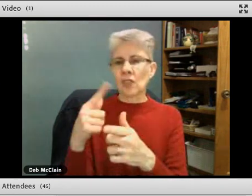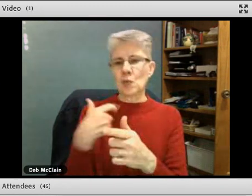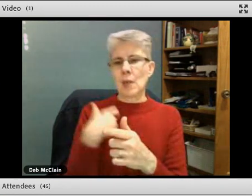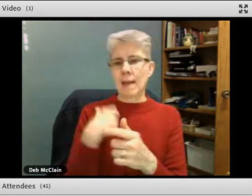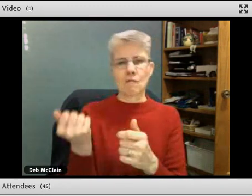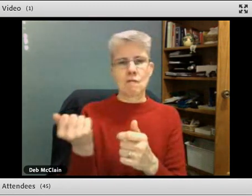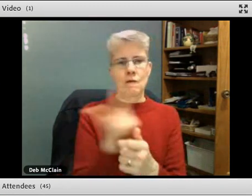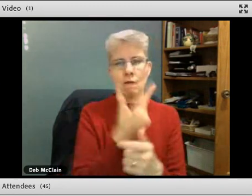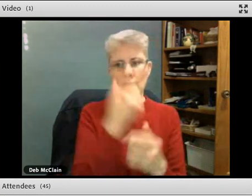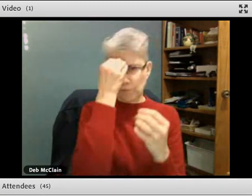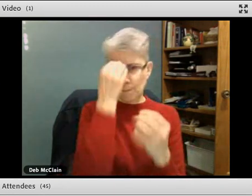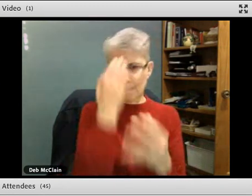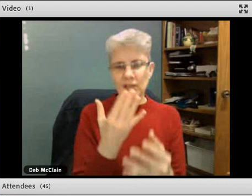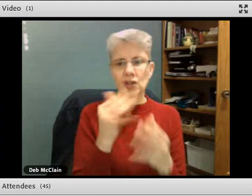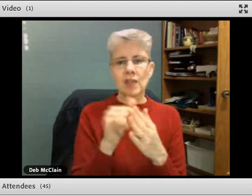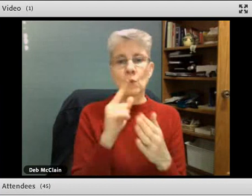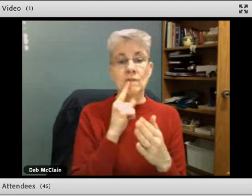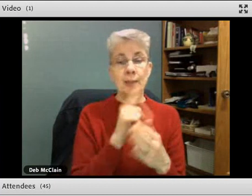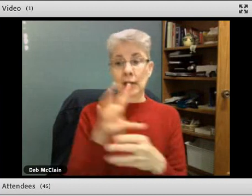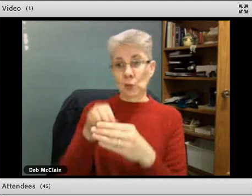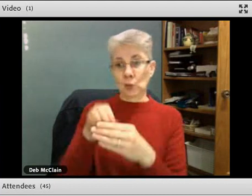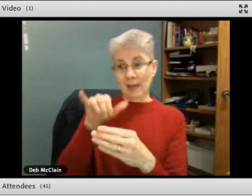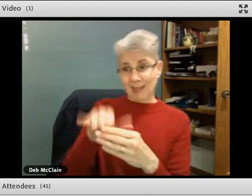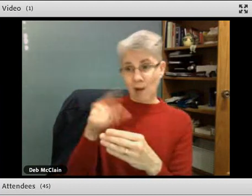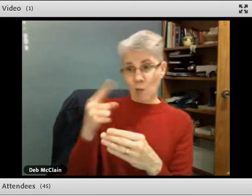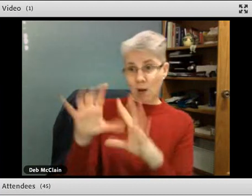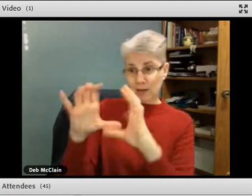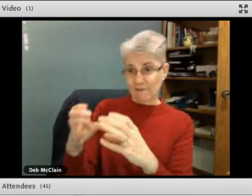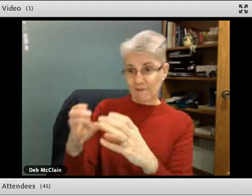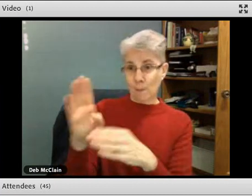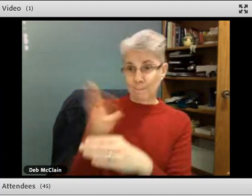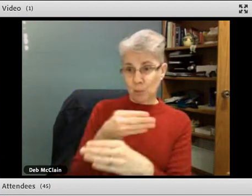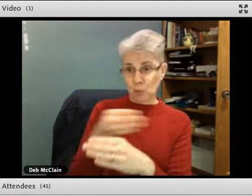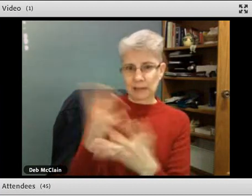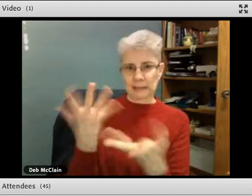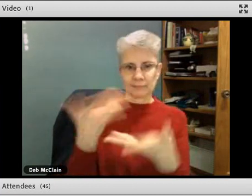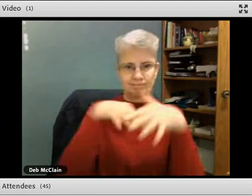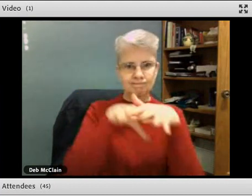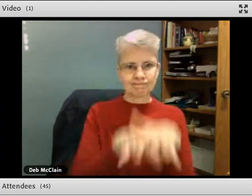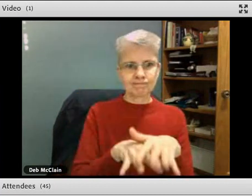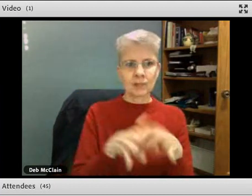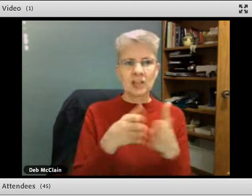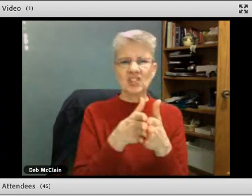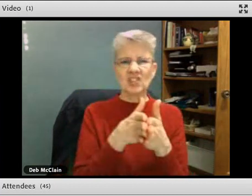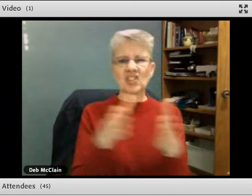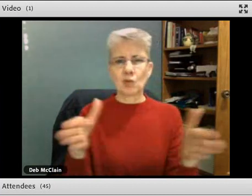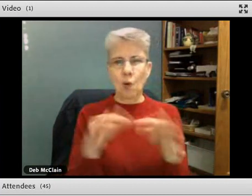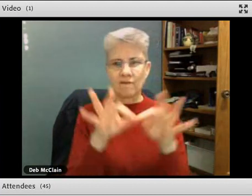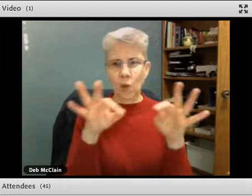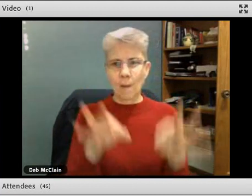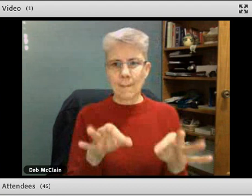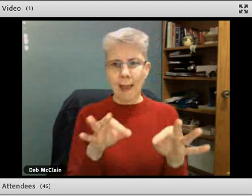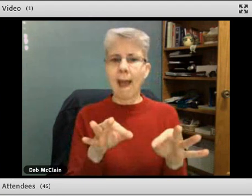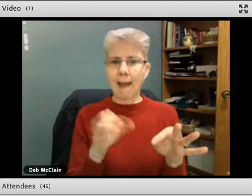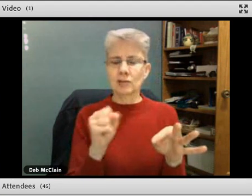that would've been included in that format included in a more general bibliographic format. So, the MARC bibliographic format